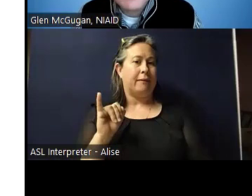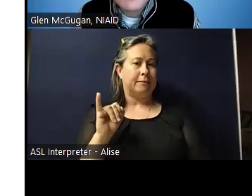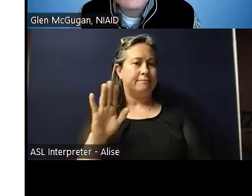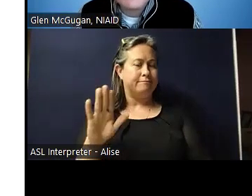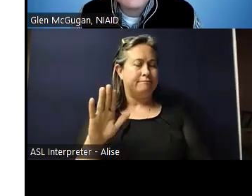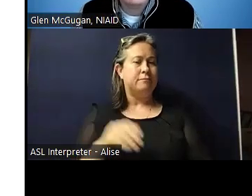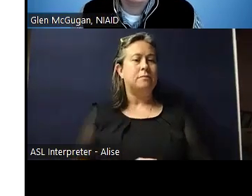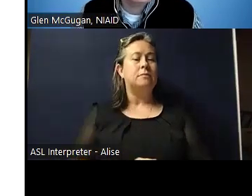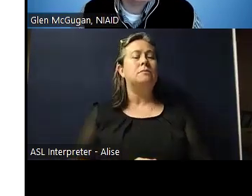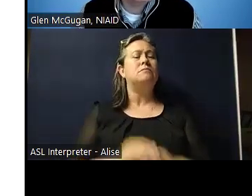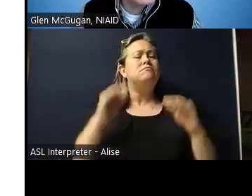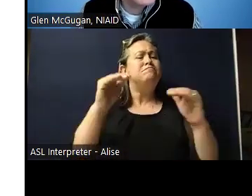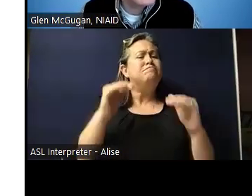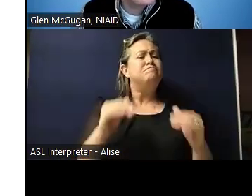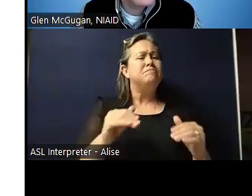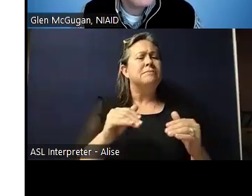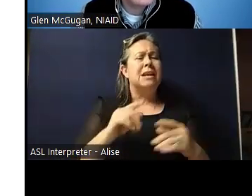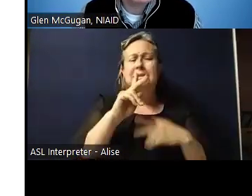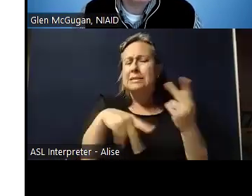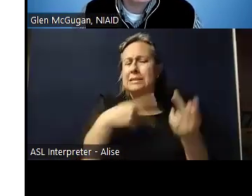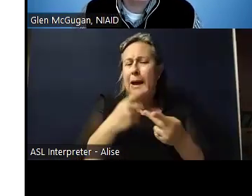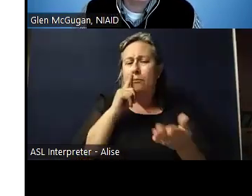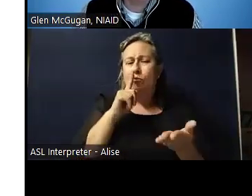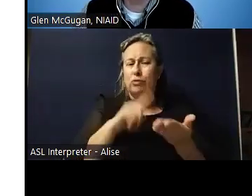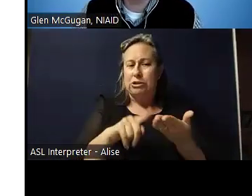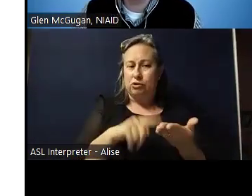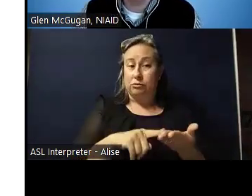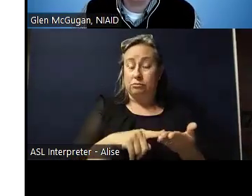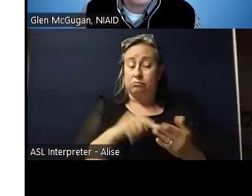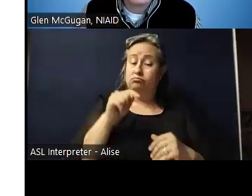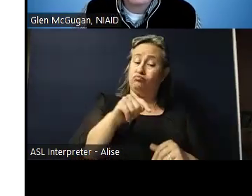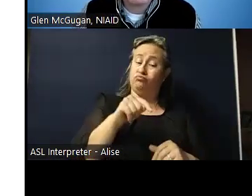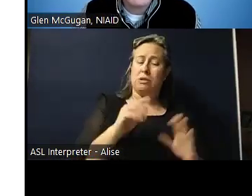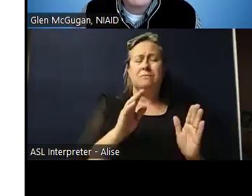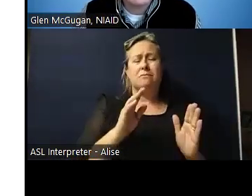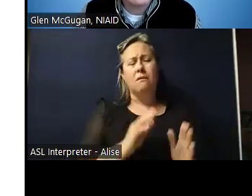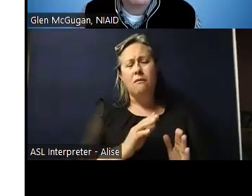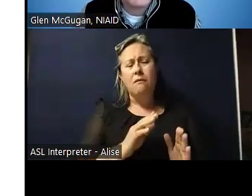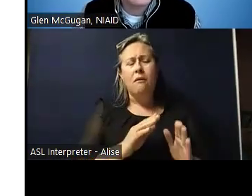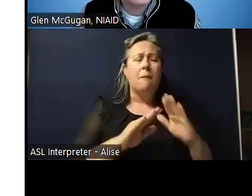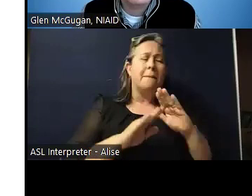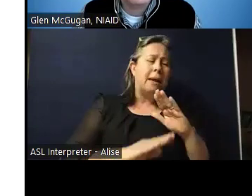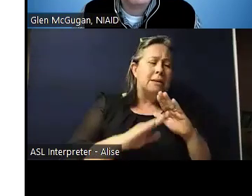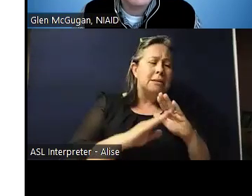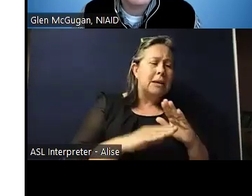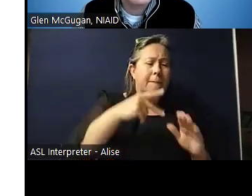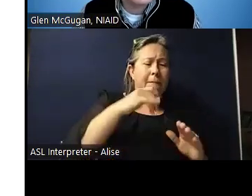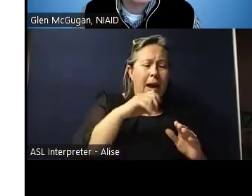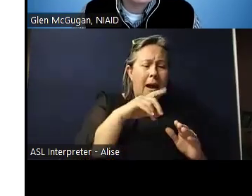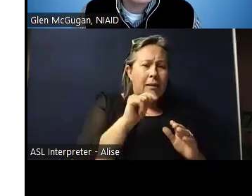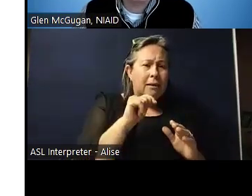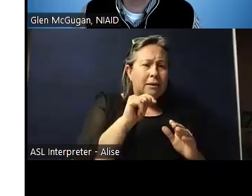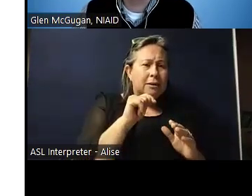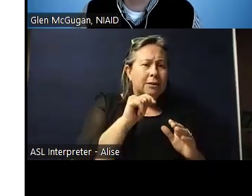Secondly is the type of research you're proposing. So is this a smaller, basic, pilot-feasibility-sort of study?